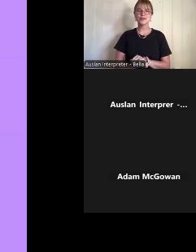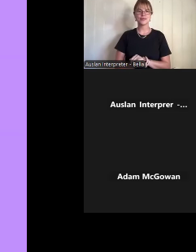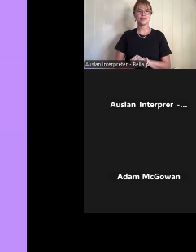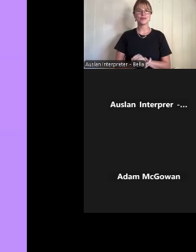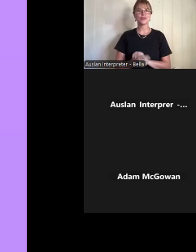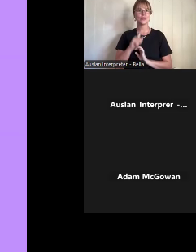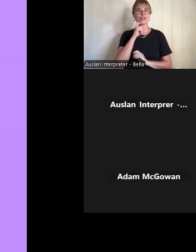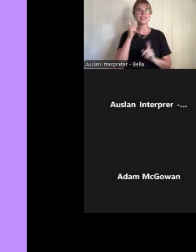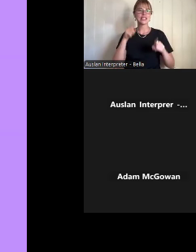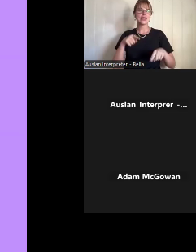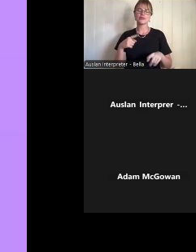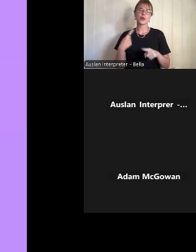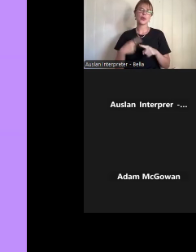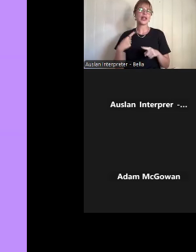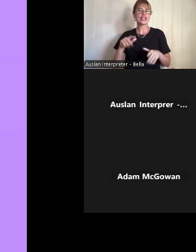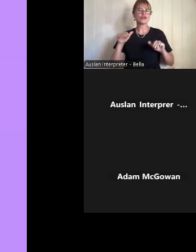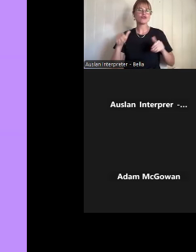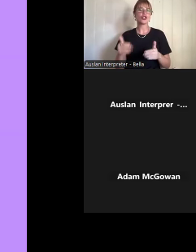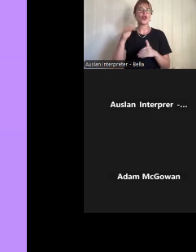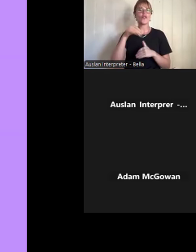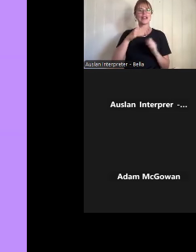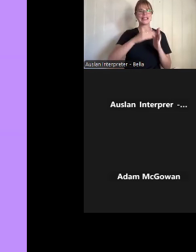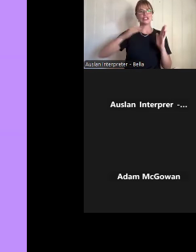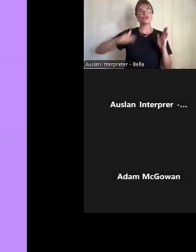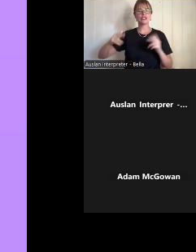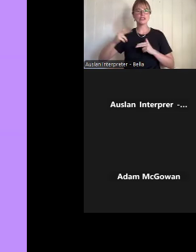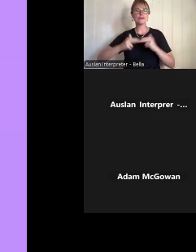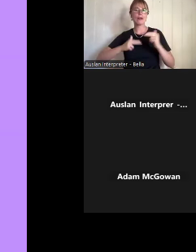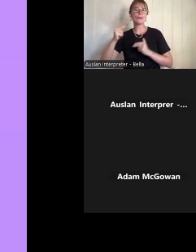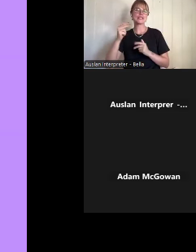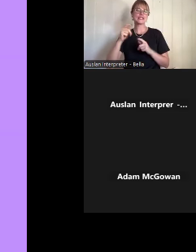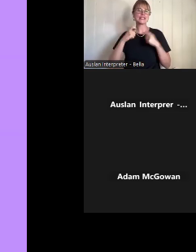with just a brief introduction to the industry development team and the work we do here at